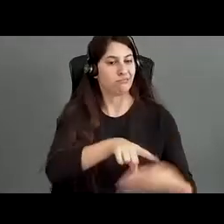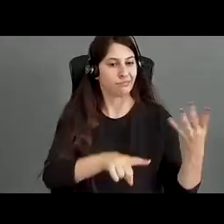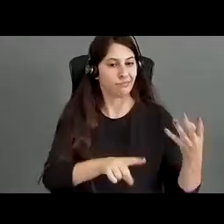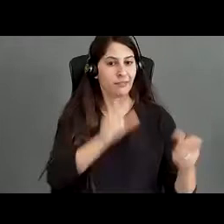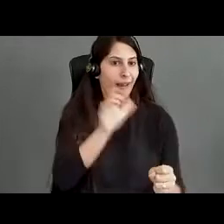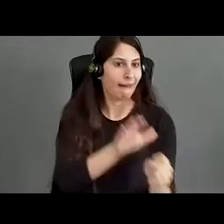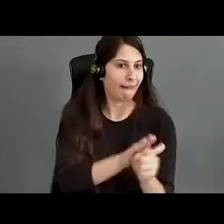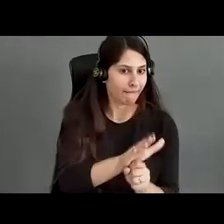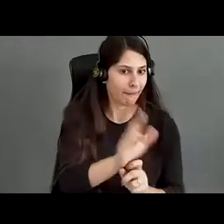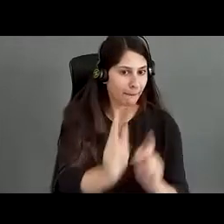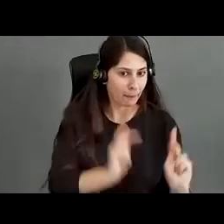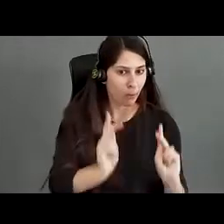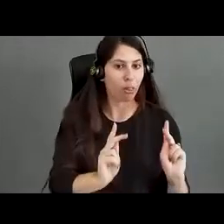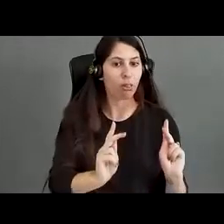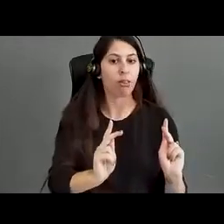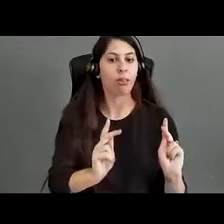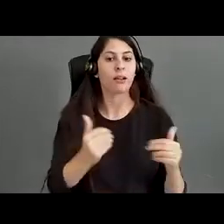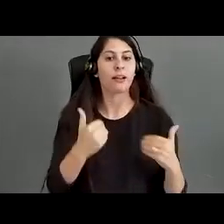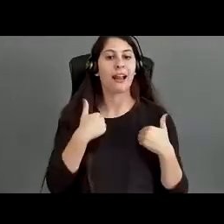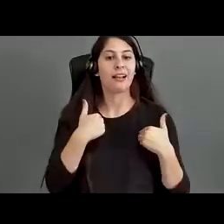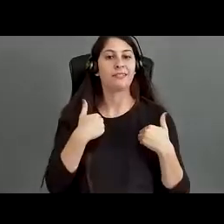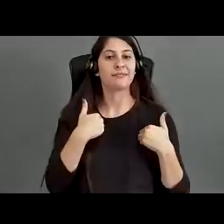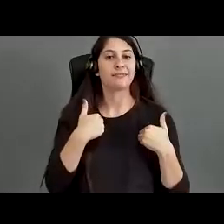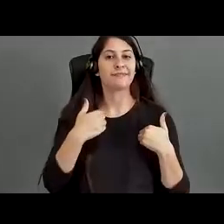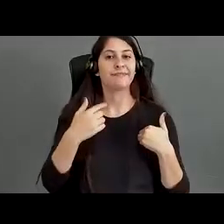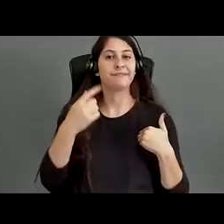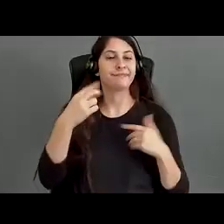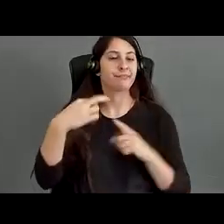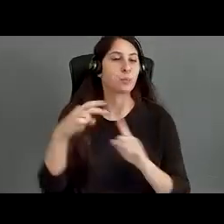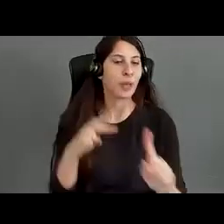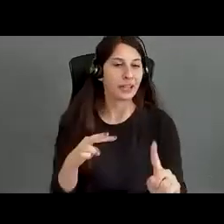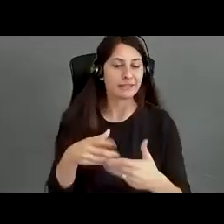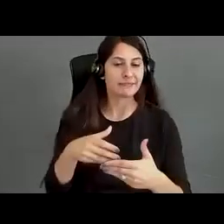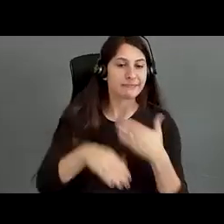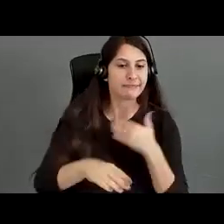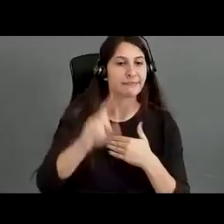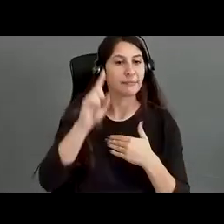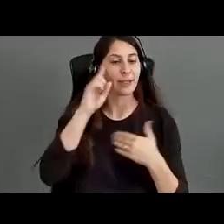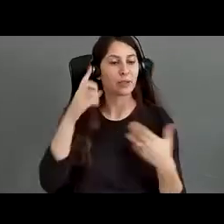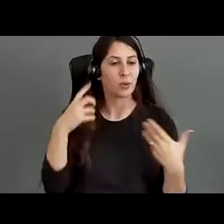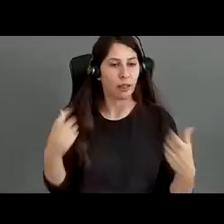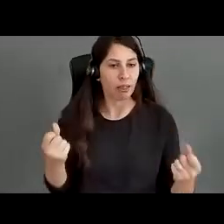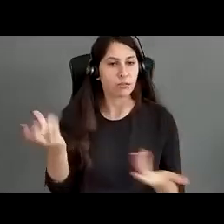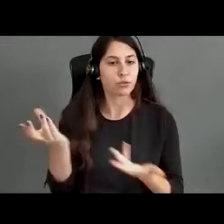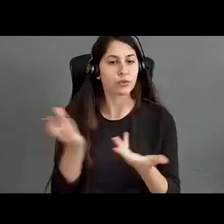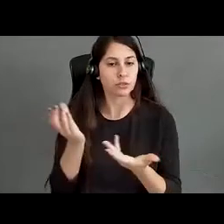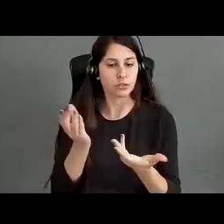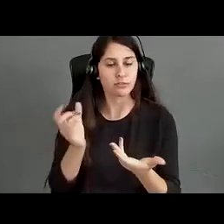There's stigma about coming into the profession of behavioral health services, just like there's a stigma